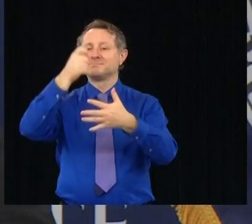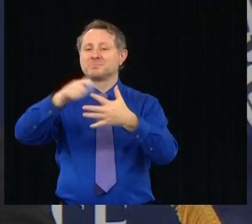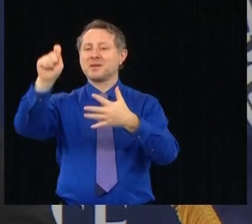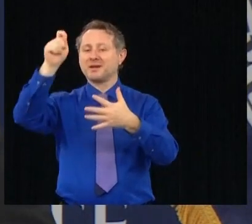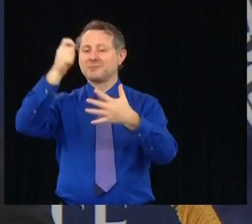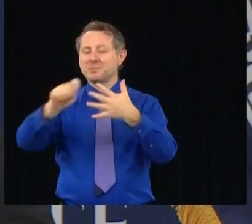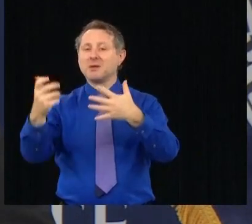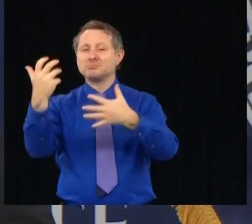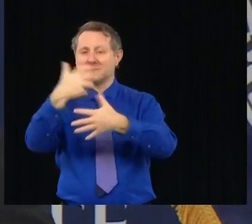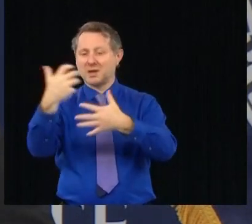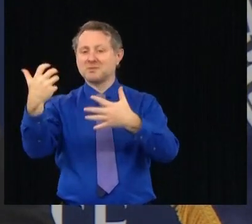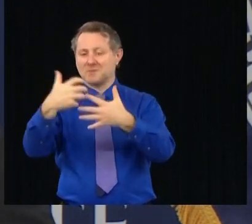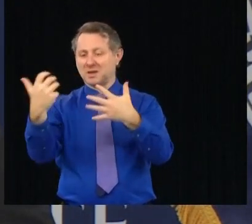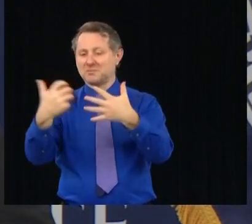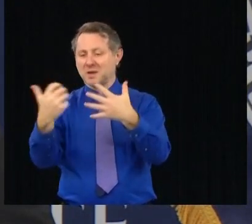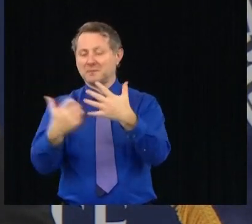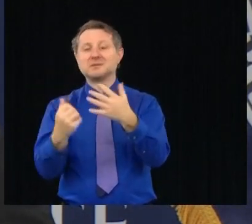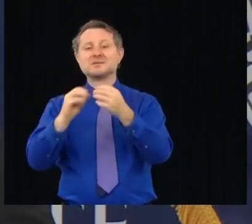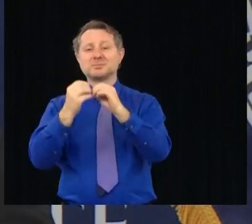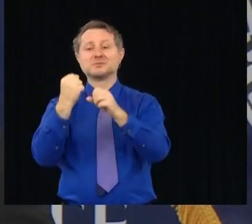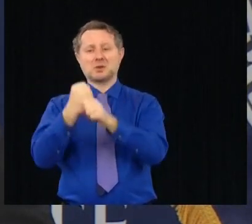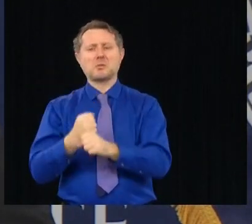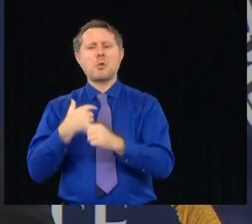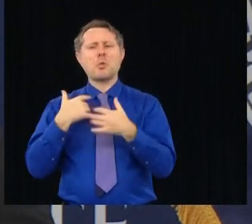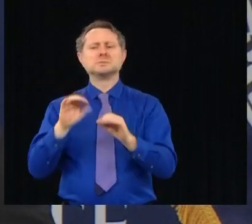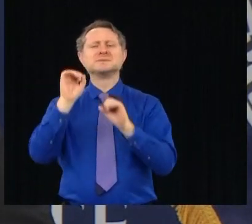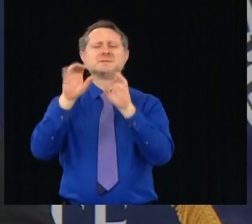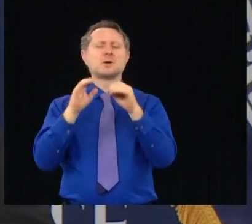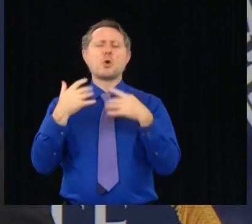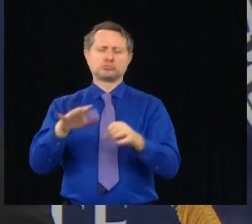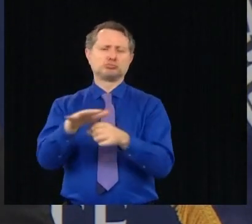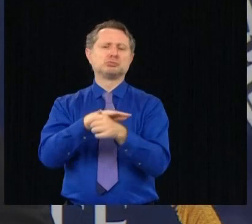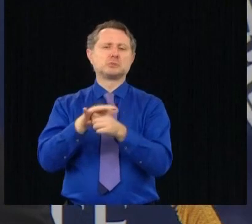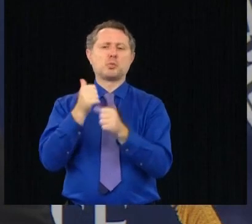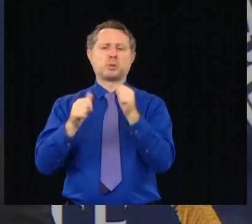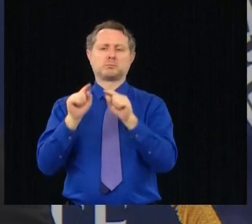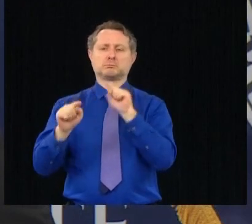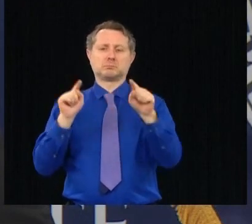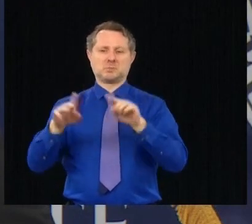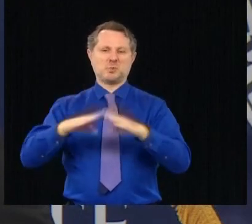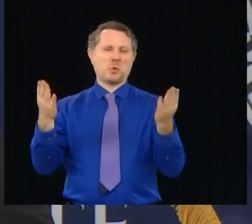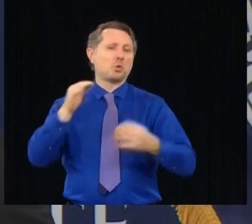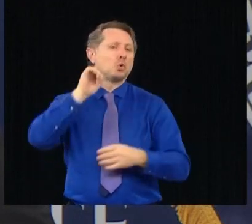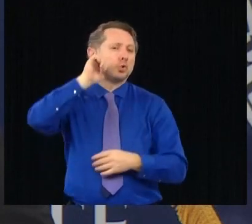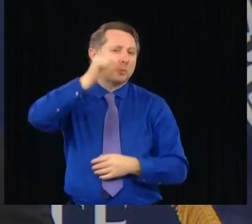REOPENING FOR REGIONS THAT HIT